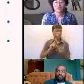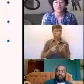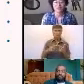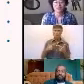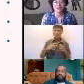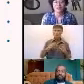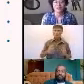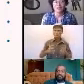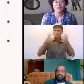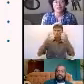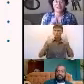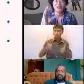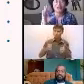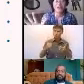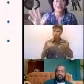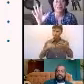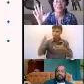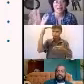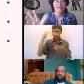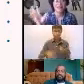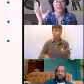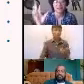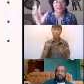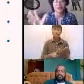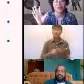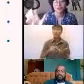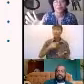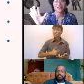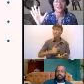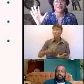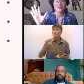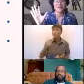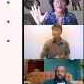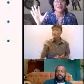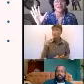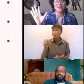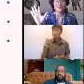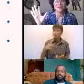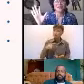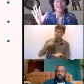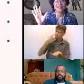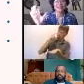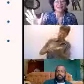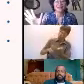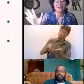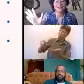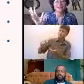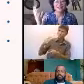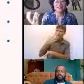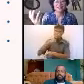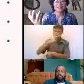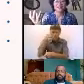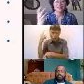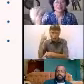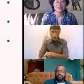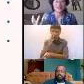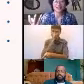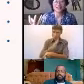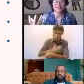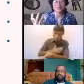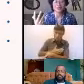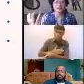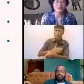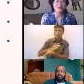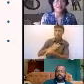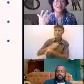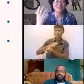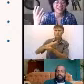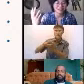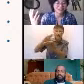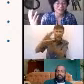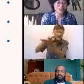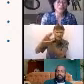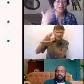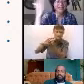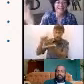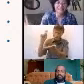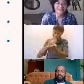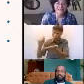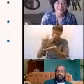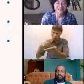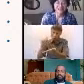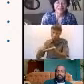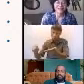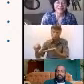to credit a Black scholar woman in that, in developing that term and that new lens is